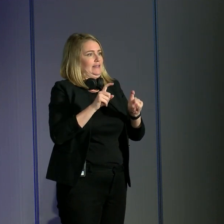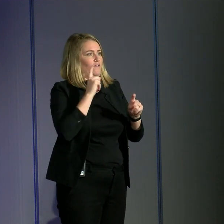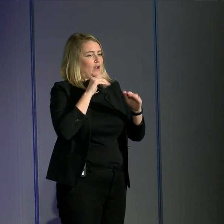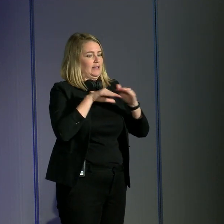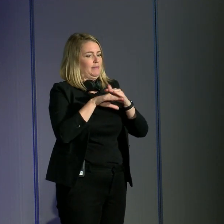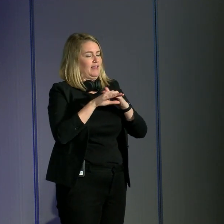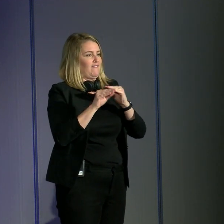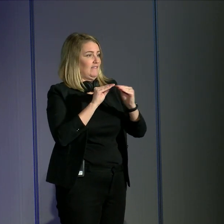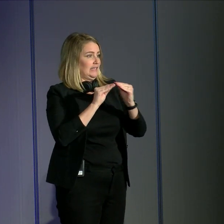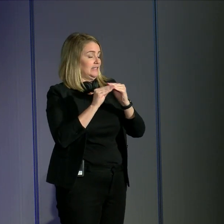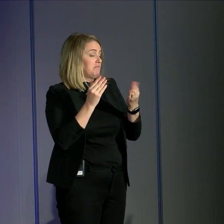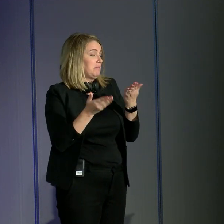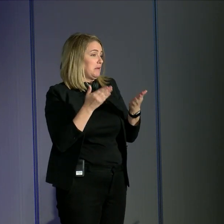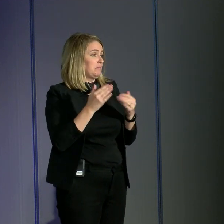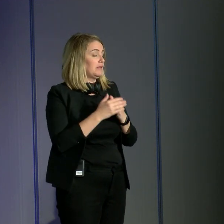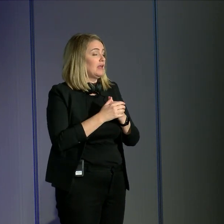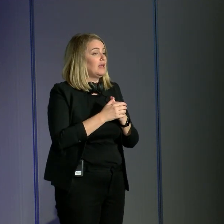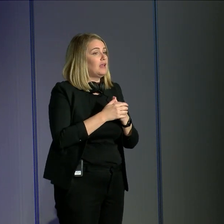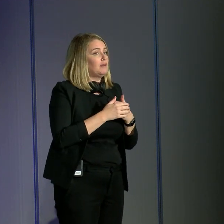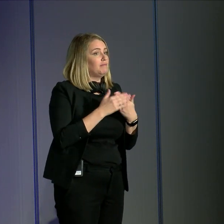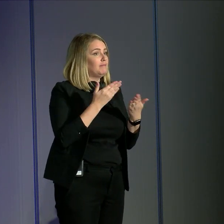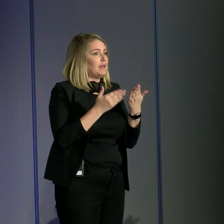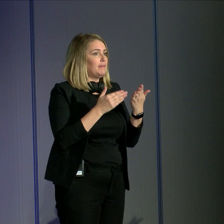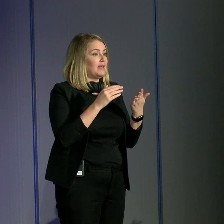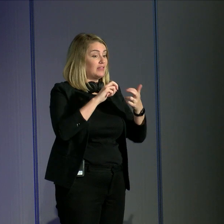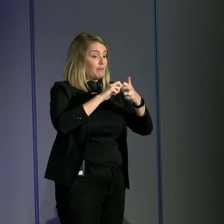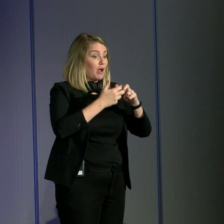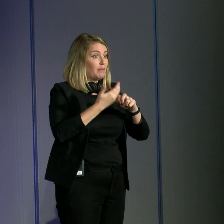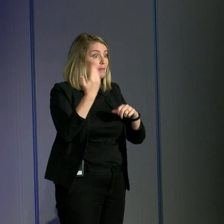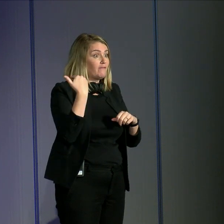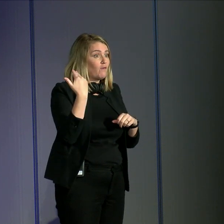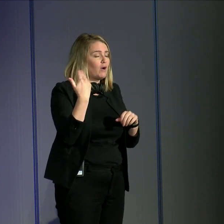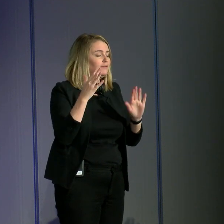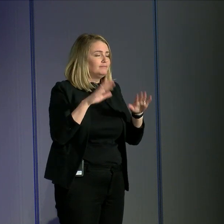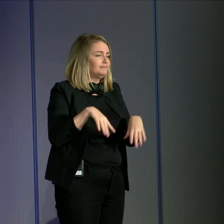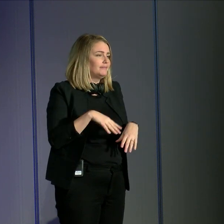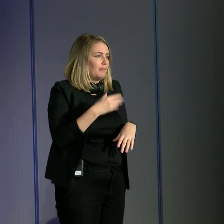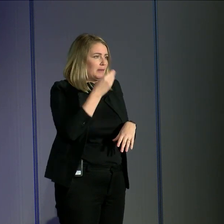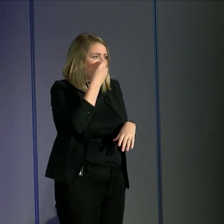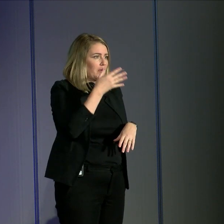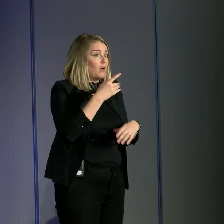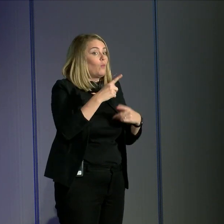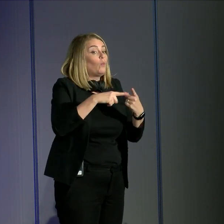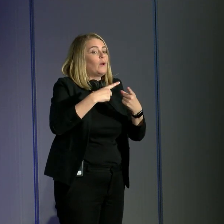So you may not be interested in what the problems were, only when they happened.